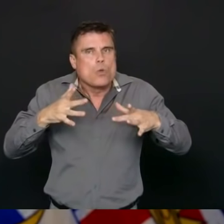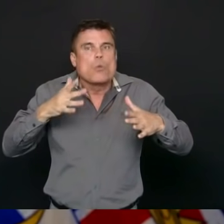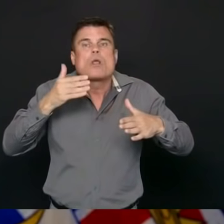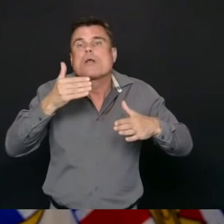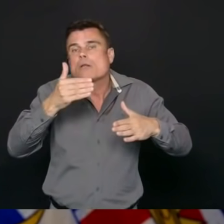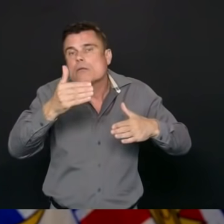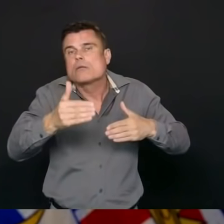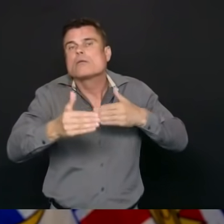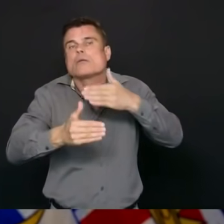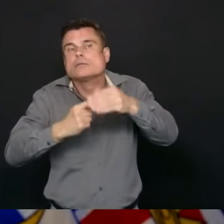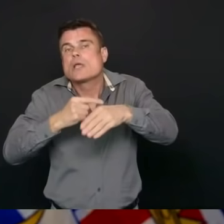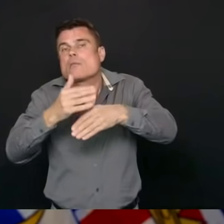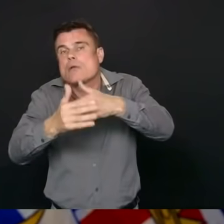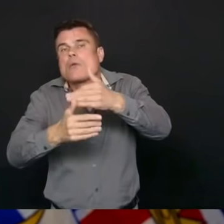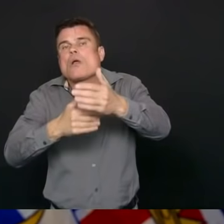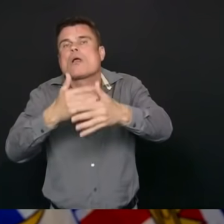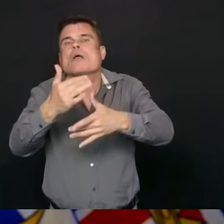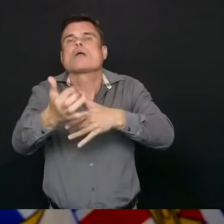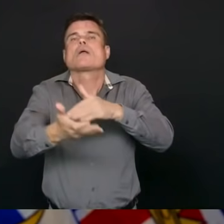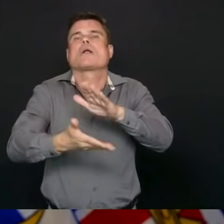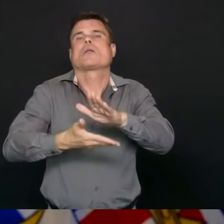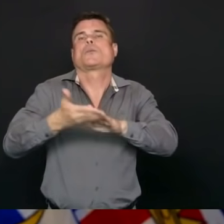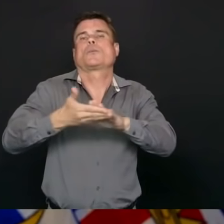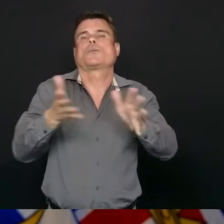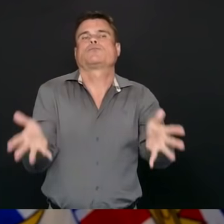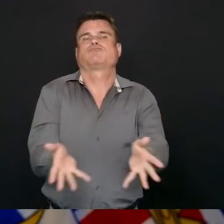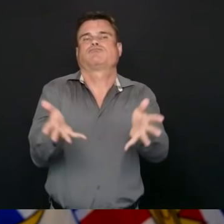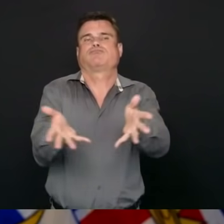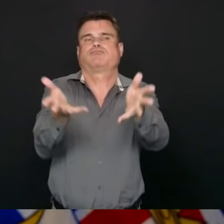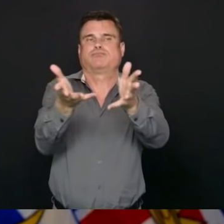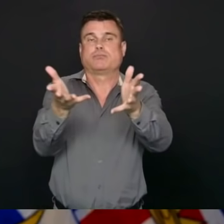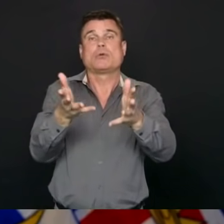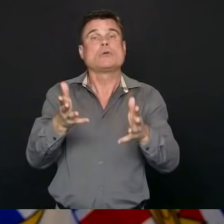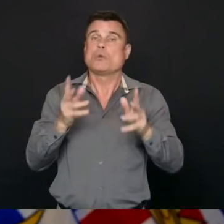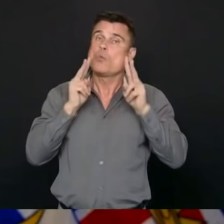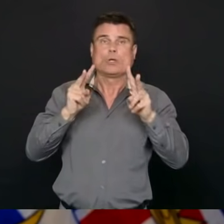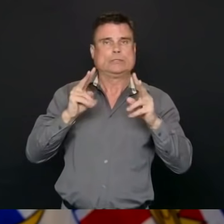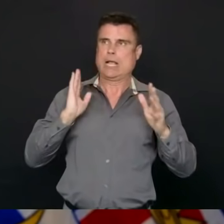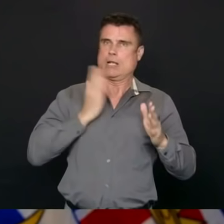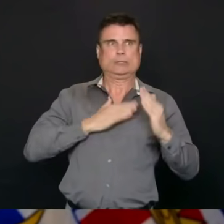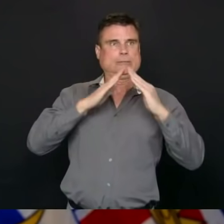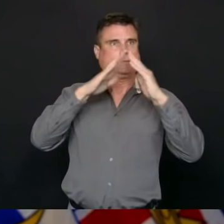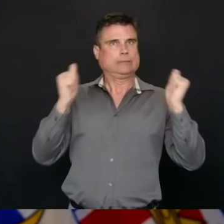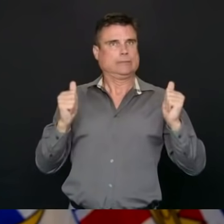It's also about delivering care in the safest possible way to all of us who need it in the system.